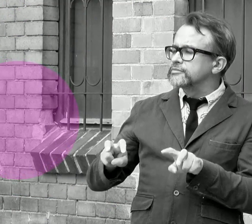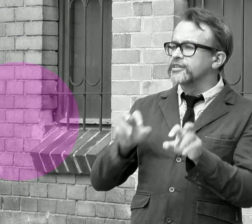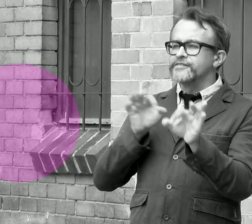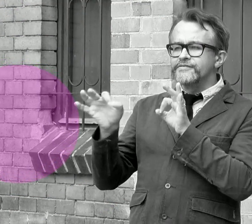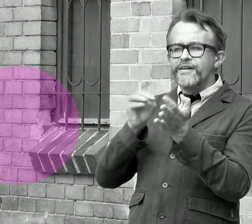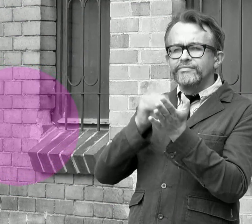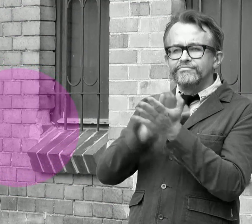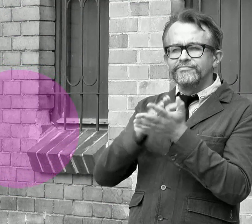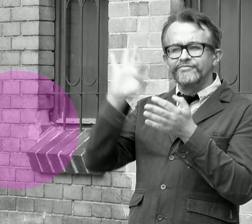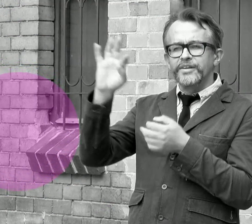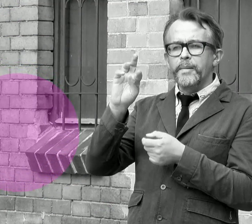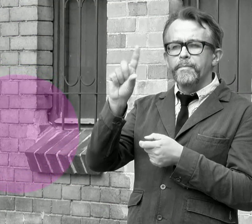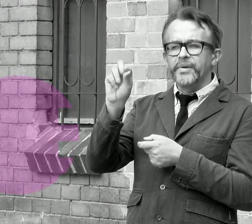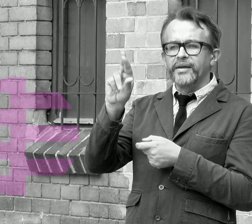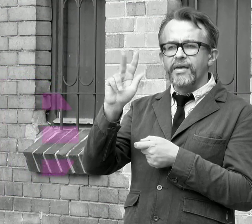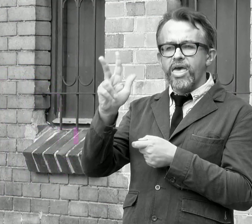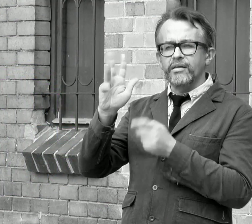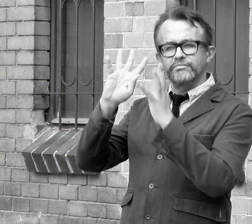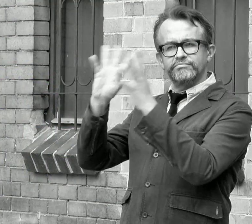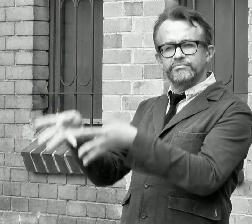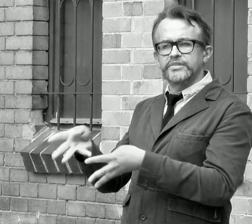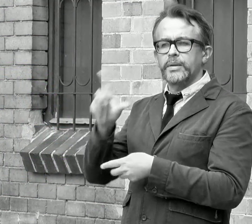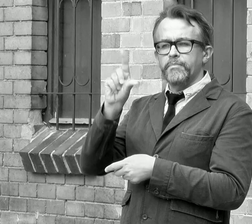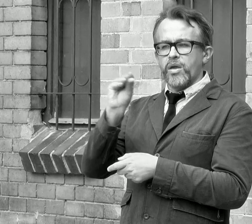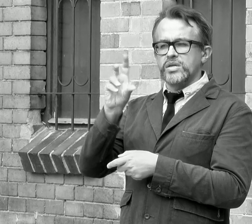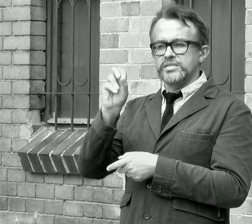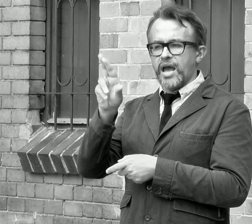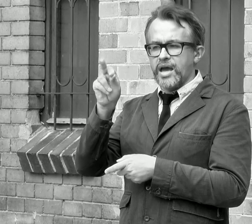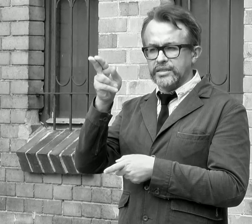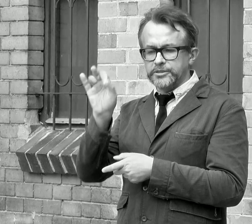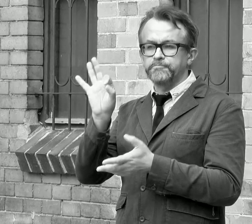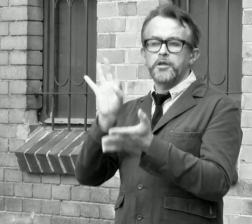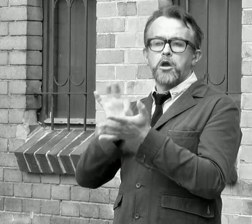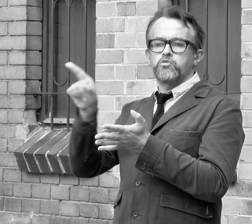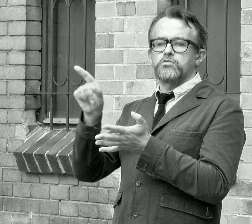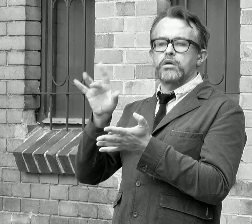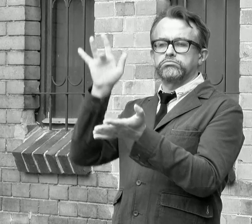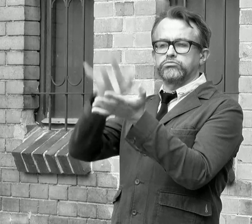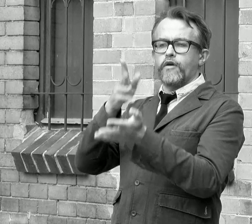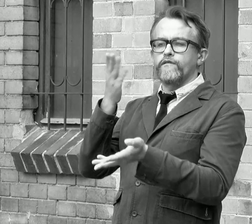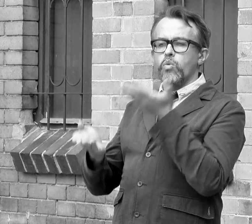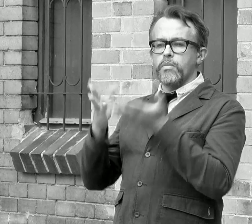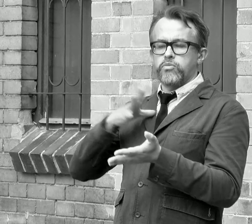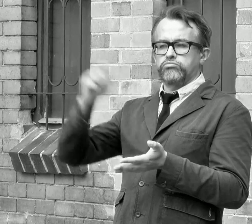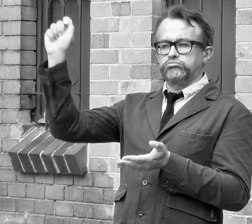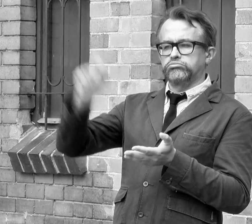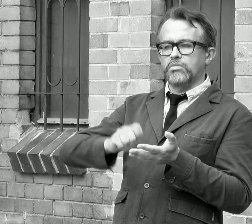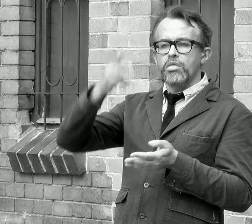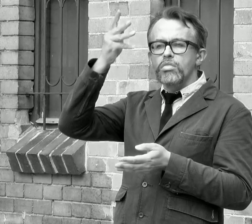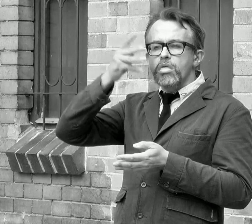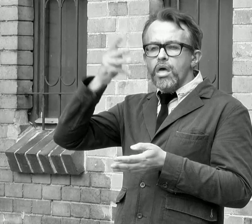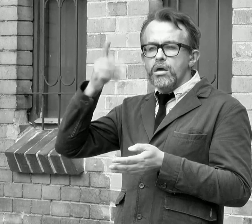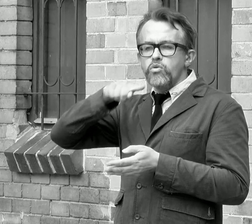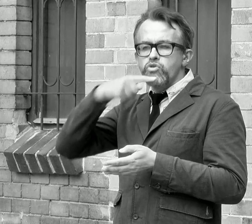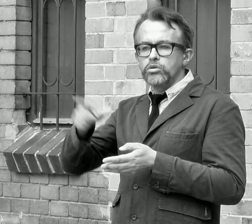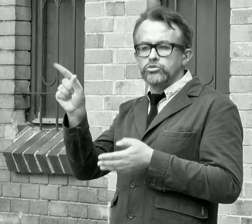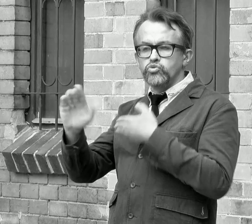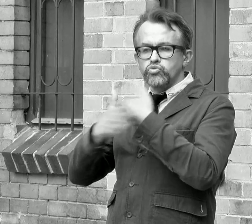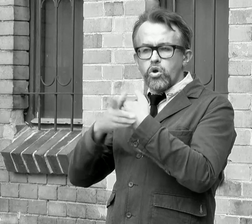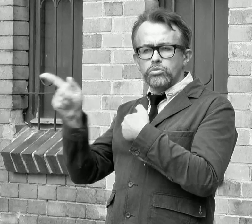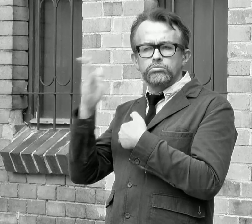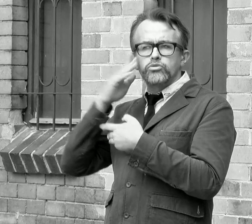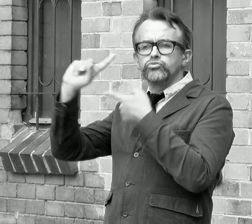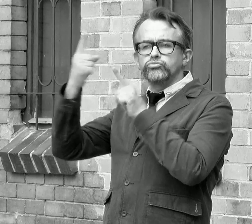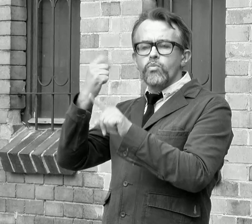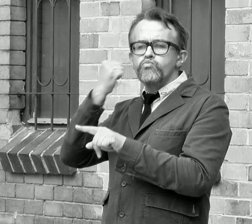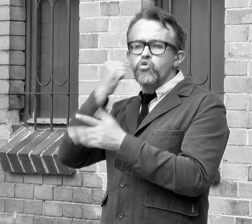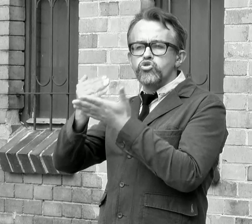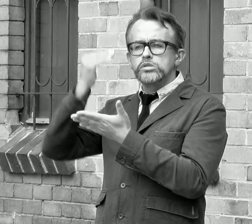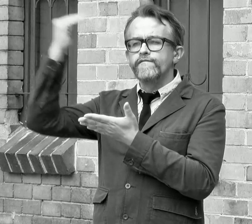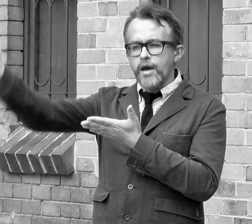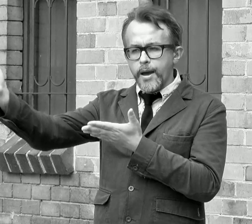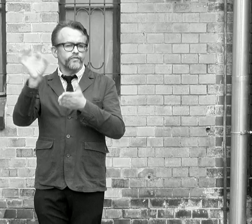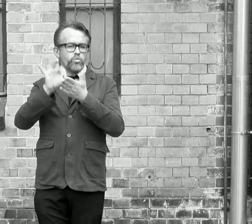Ksawery Prek recalls in his diary, that Pęczarski during the stay in Lublin and his surroundings portrayed the Russian general's wife, which lived as far as behind Moscow.